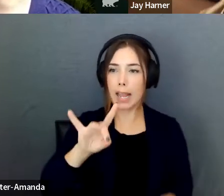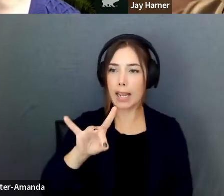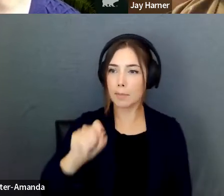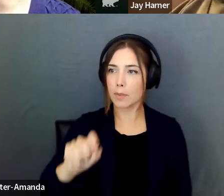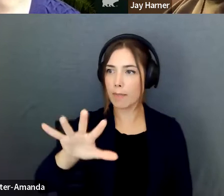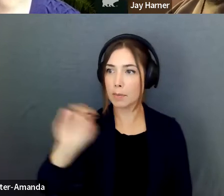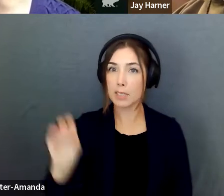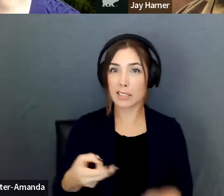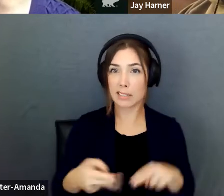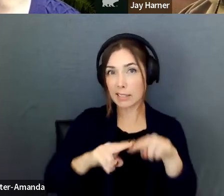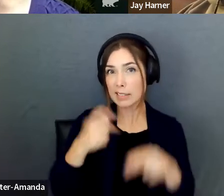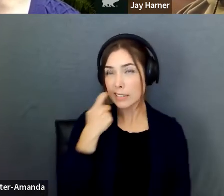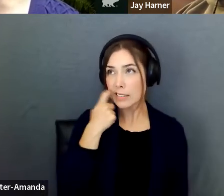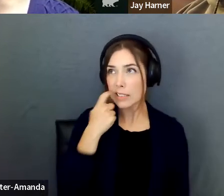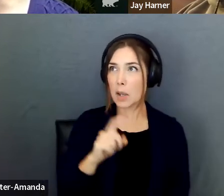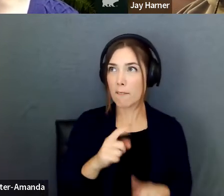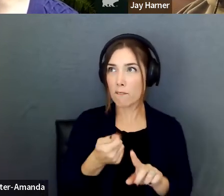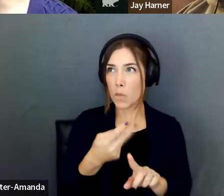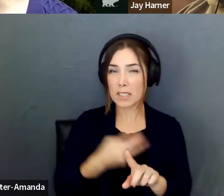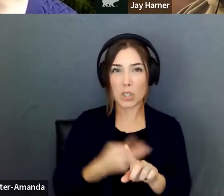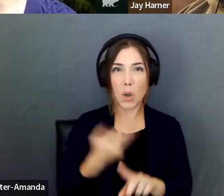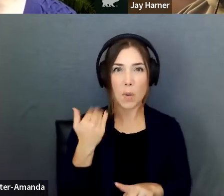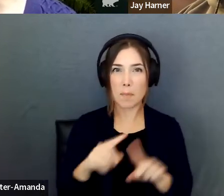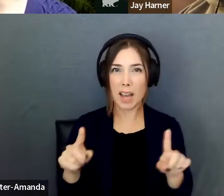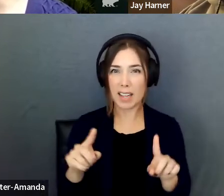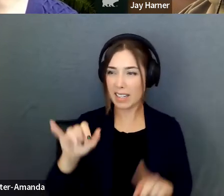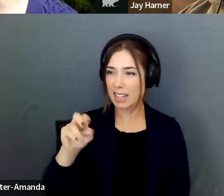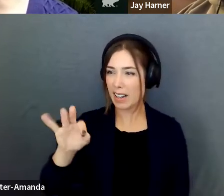But inflation and price of gas it hasn't really touch ad lot of things for some.